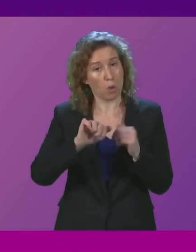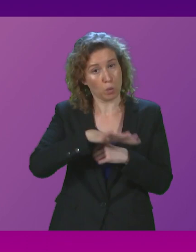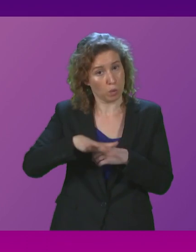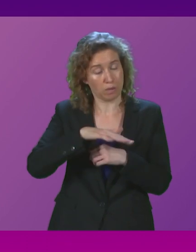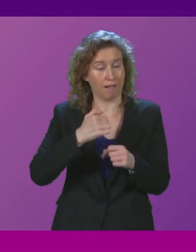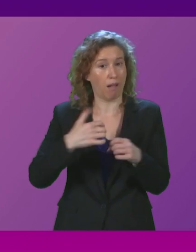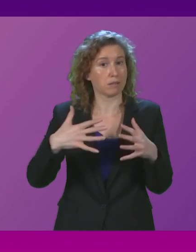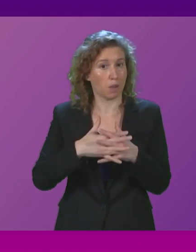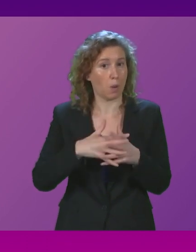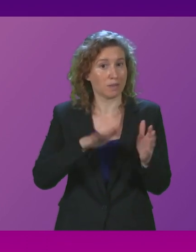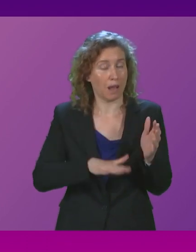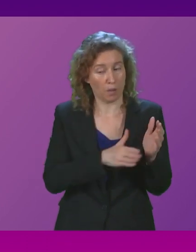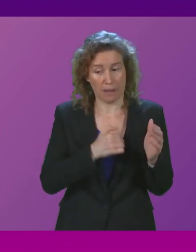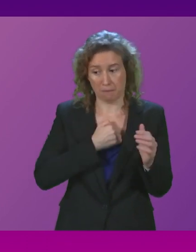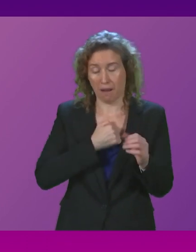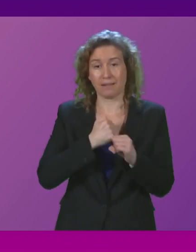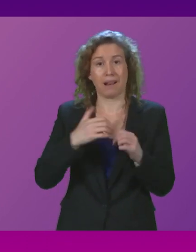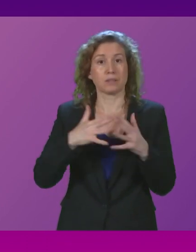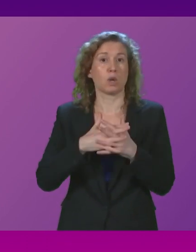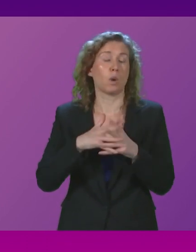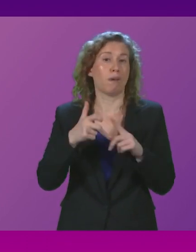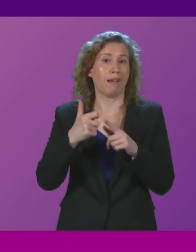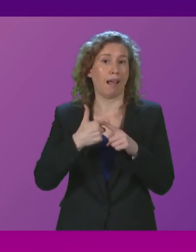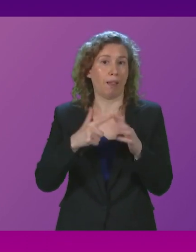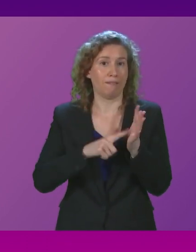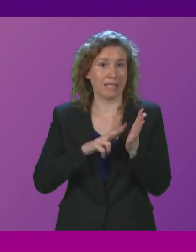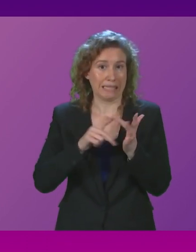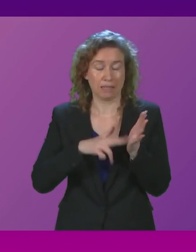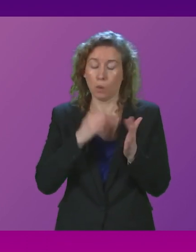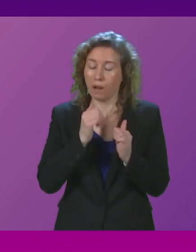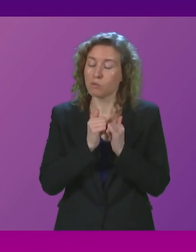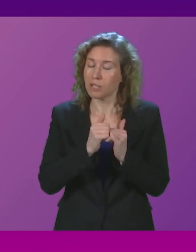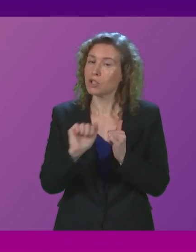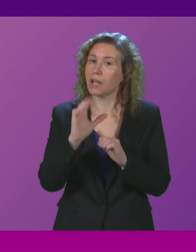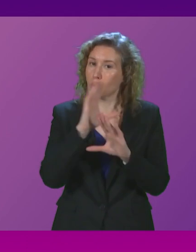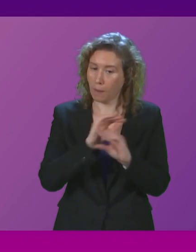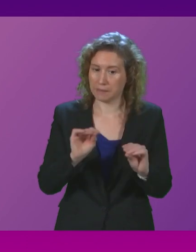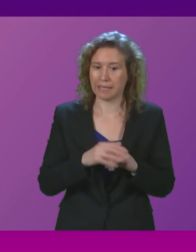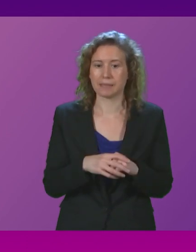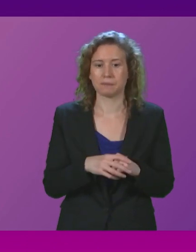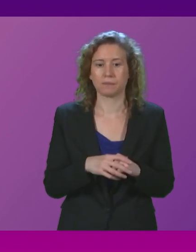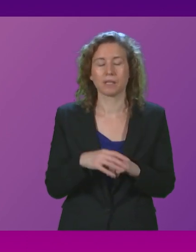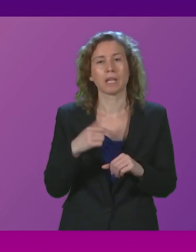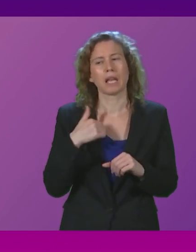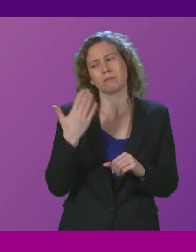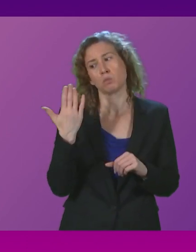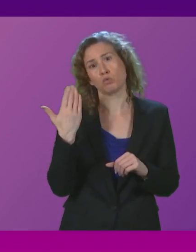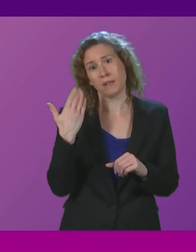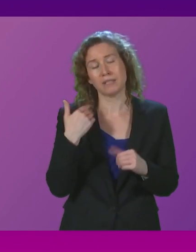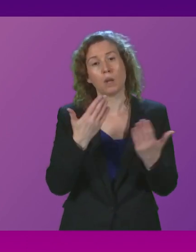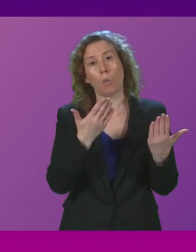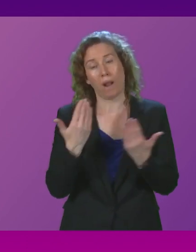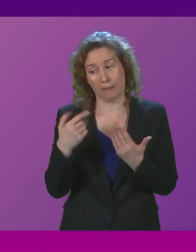Southside and mine in Glasgow Kelvin, will appreciate that update.